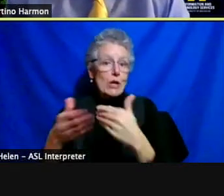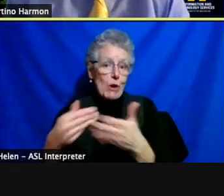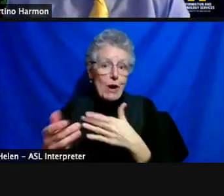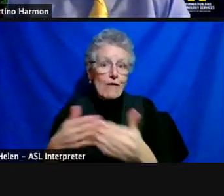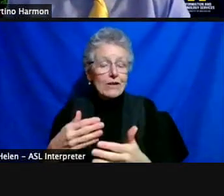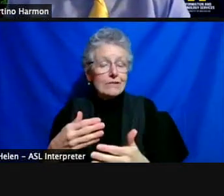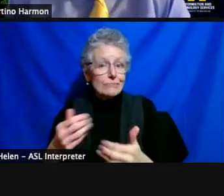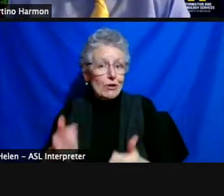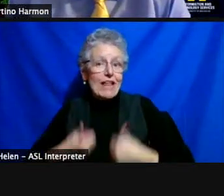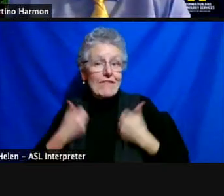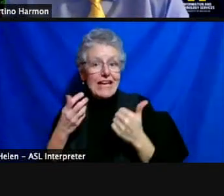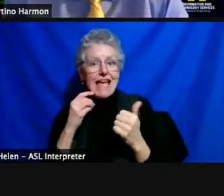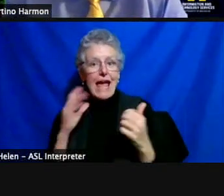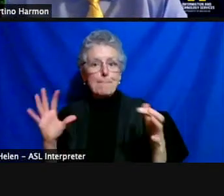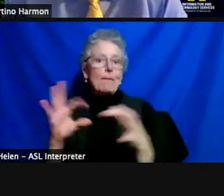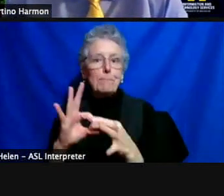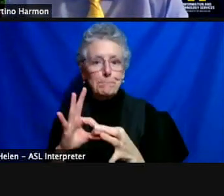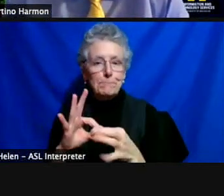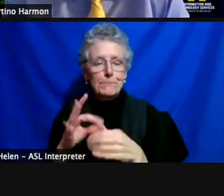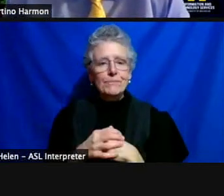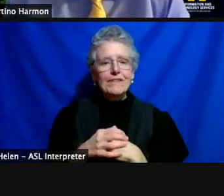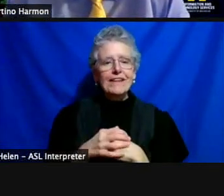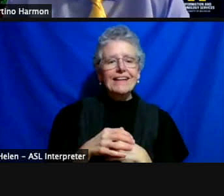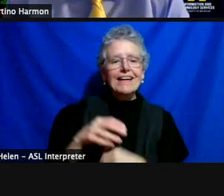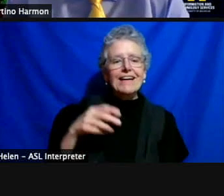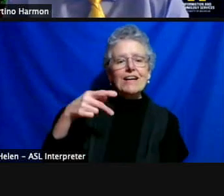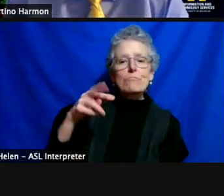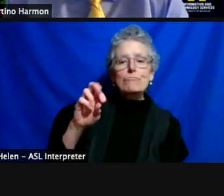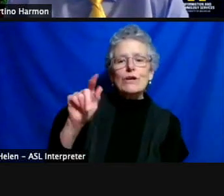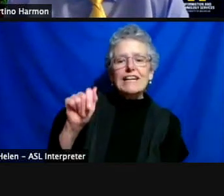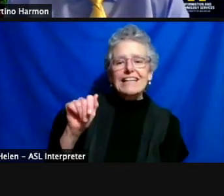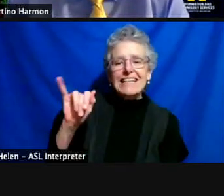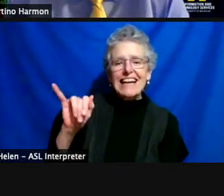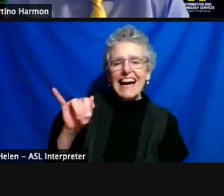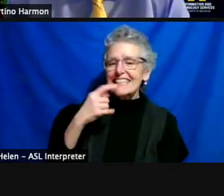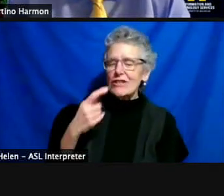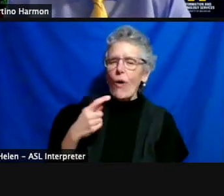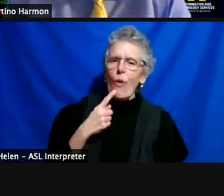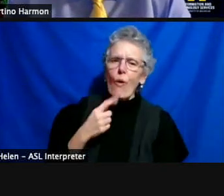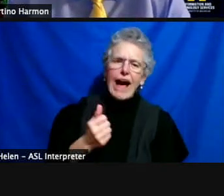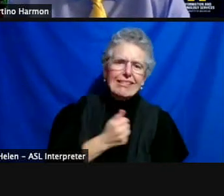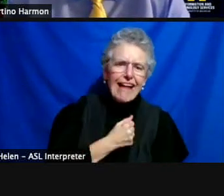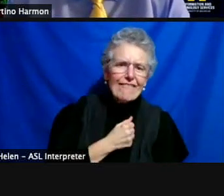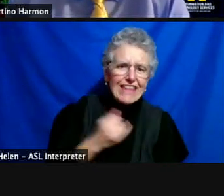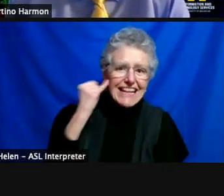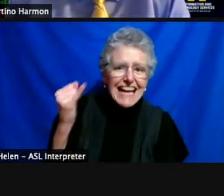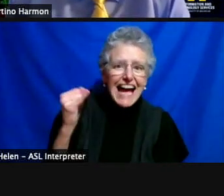Yeah, I'm really glad to hear that, I actually love the idea of a navigator. One thing I would just say that Michigan